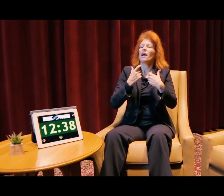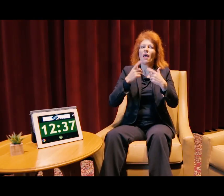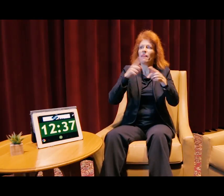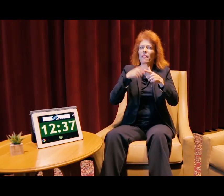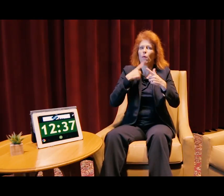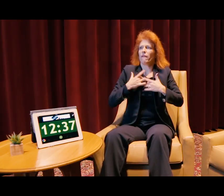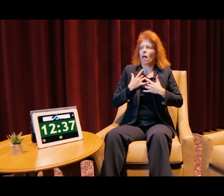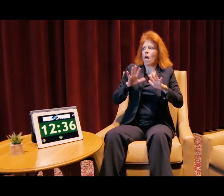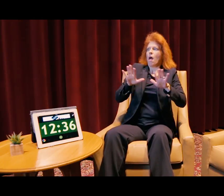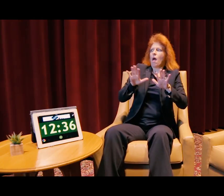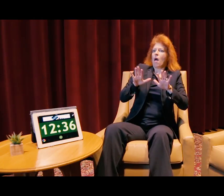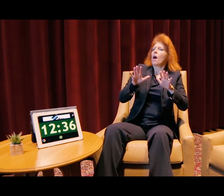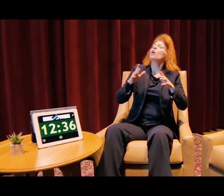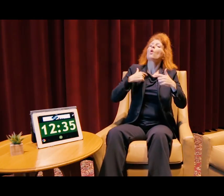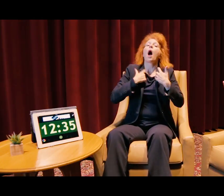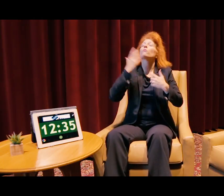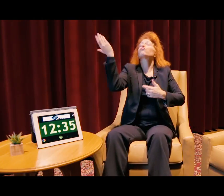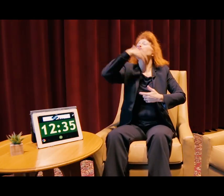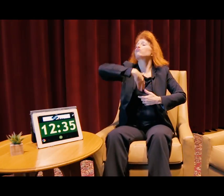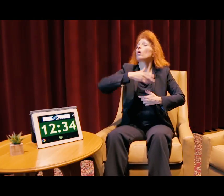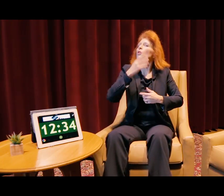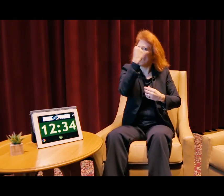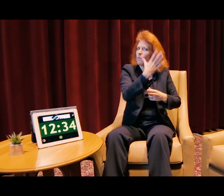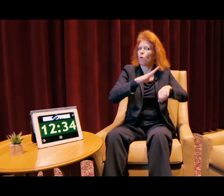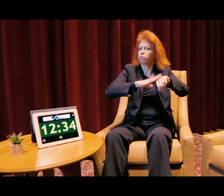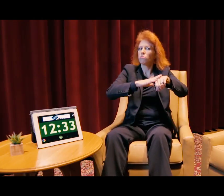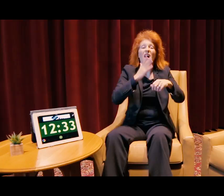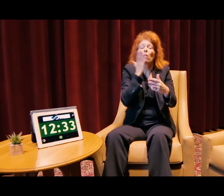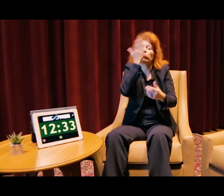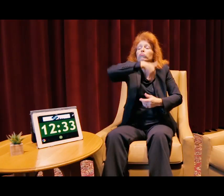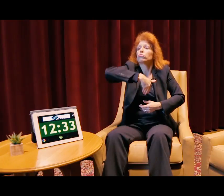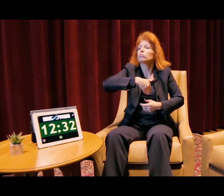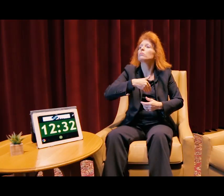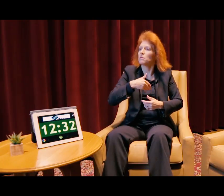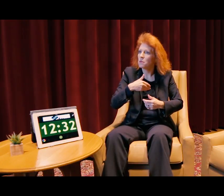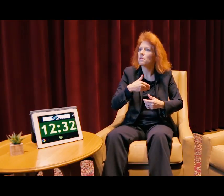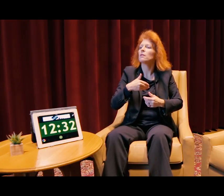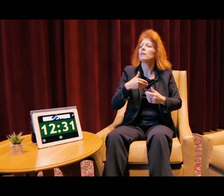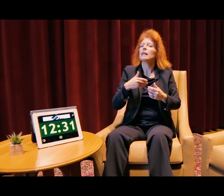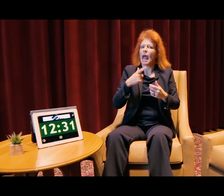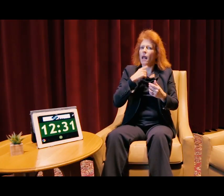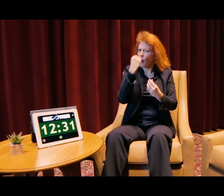and help individuals and groups and families understand that I'm there to collaborate with them,